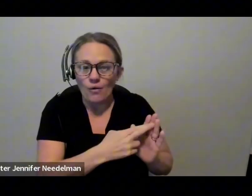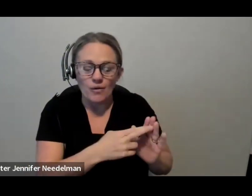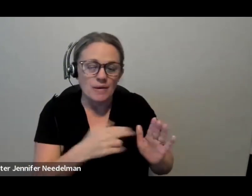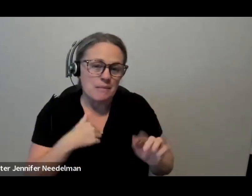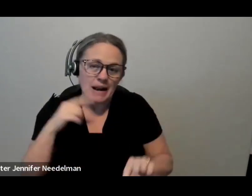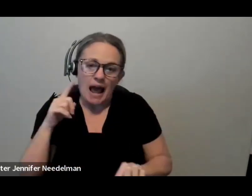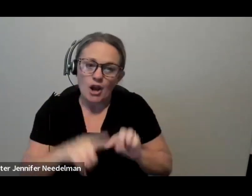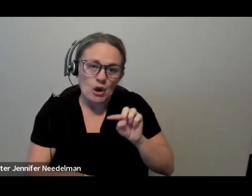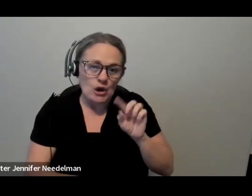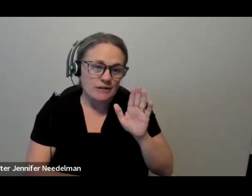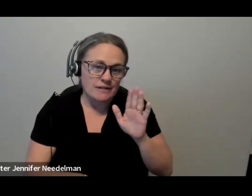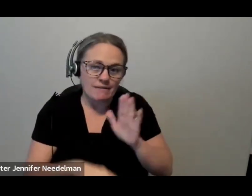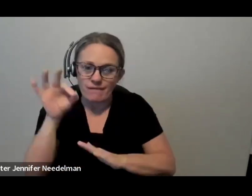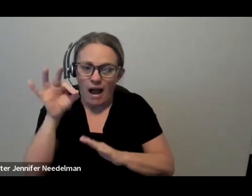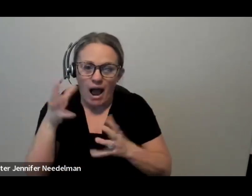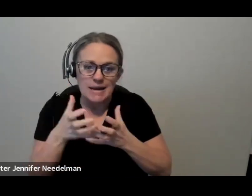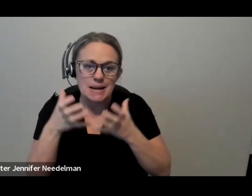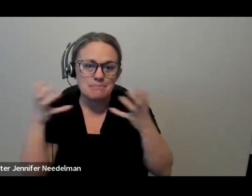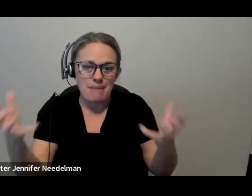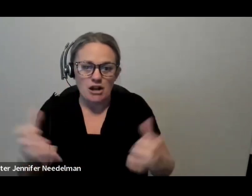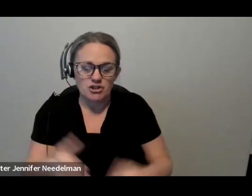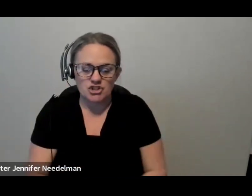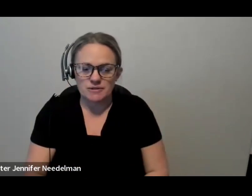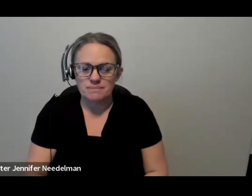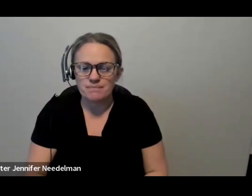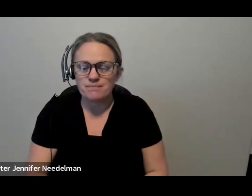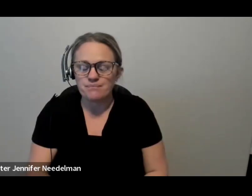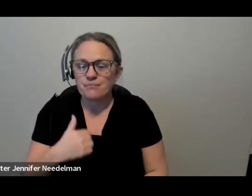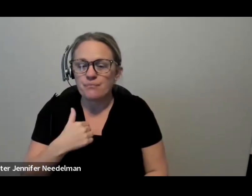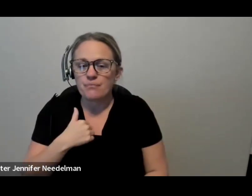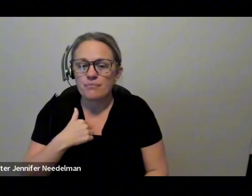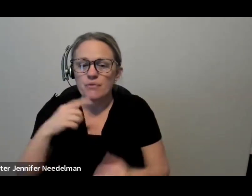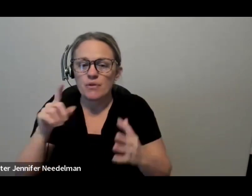So what, and I started as a software engineer,